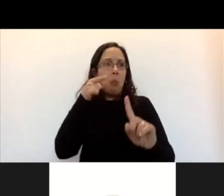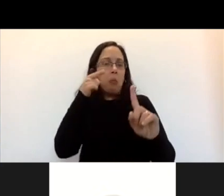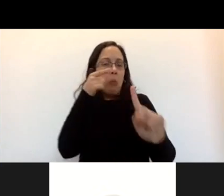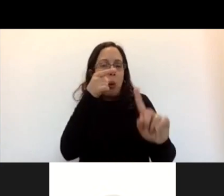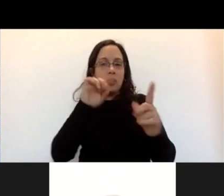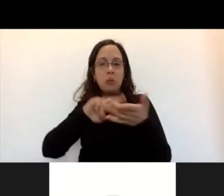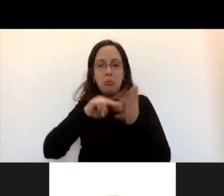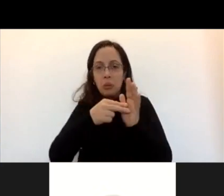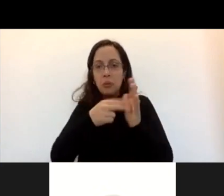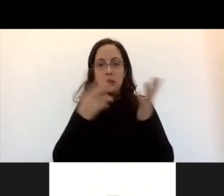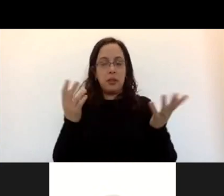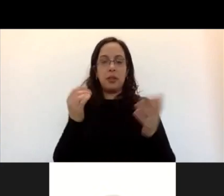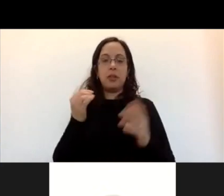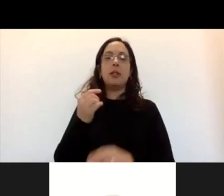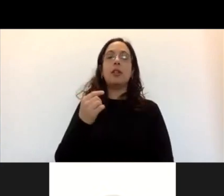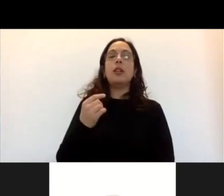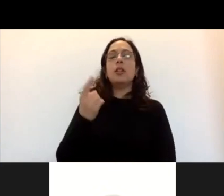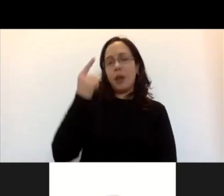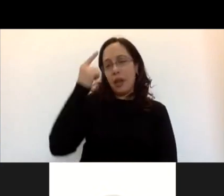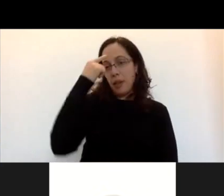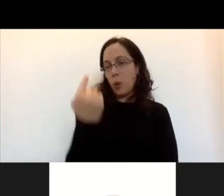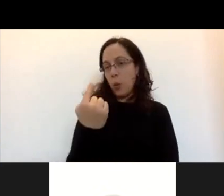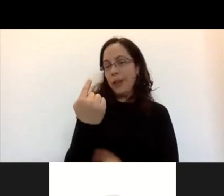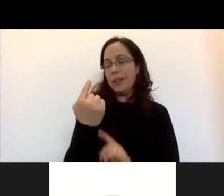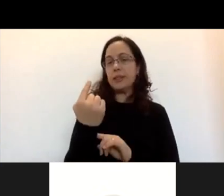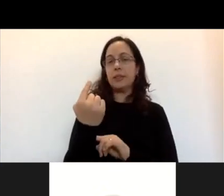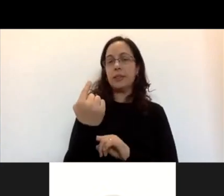talking I think one of the characteristics that is common to all of the cases that I'm